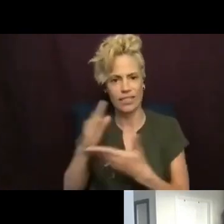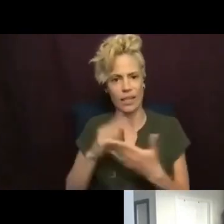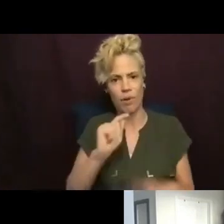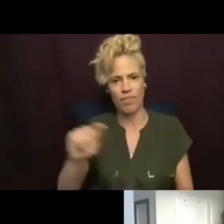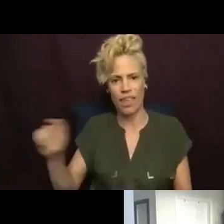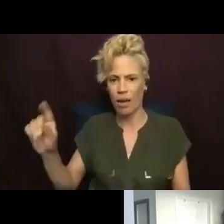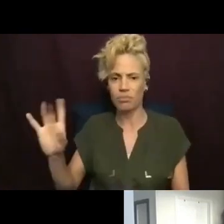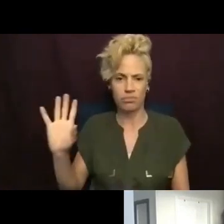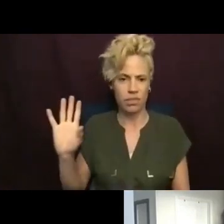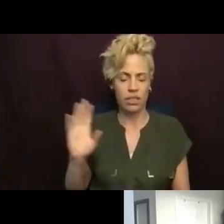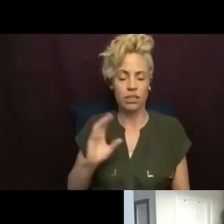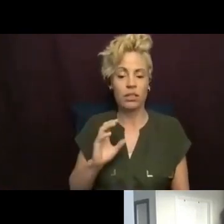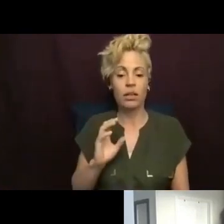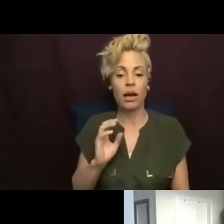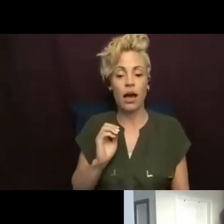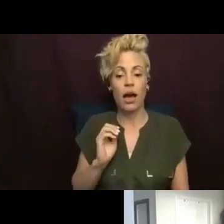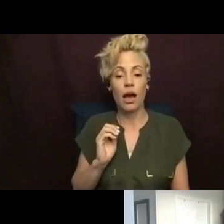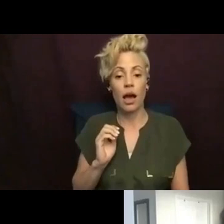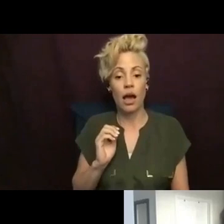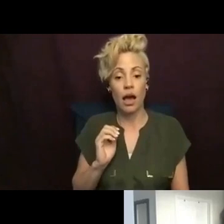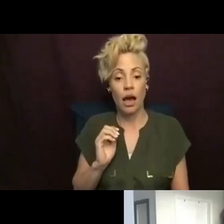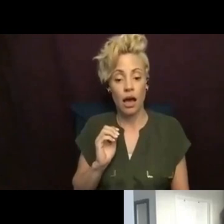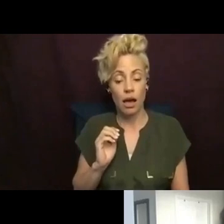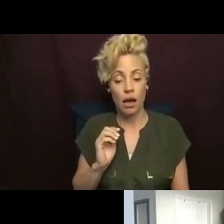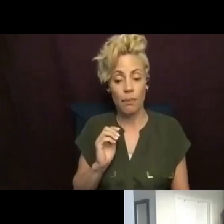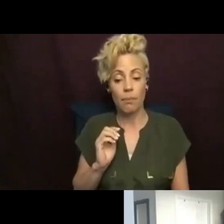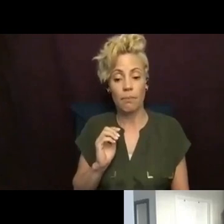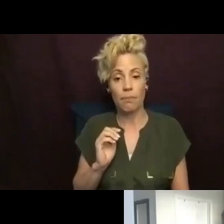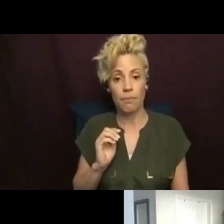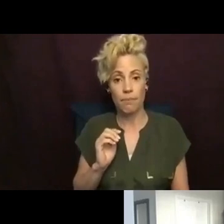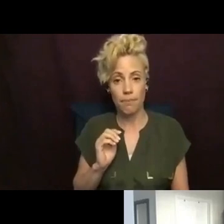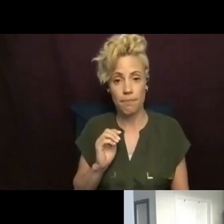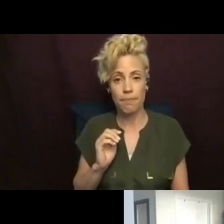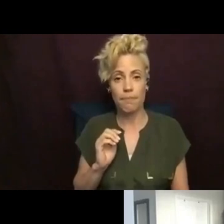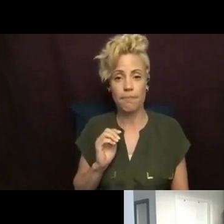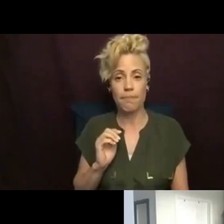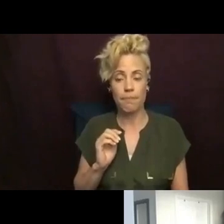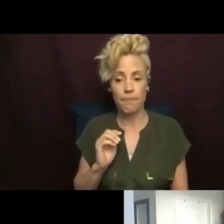And if you sit down and you look at the origin